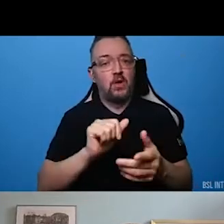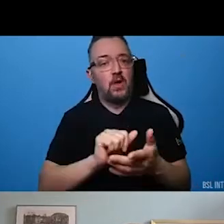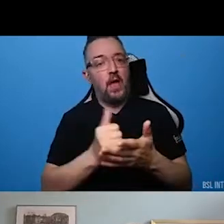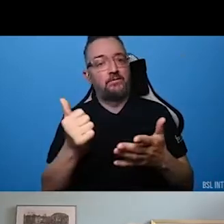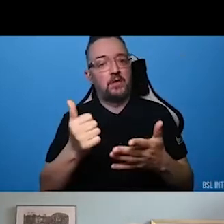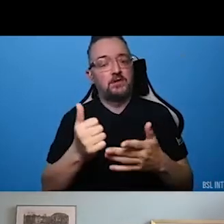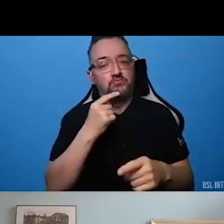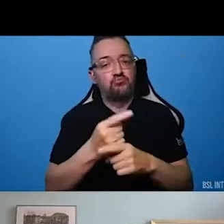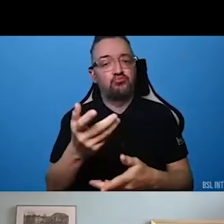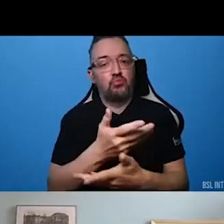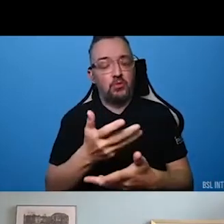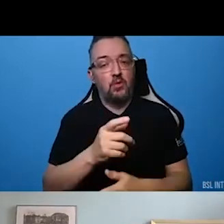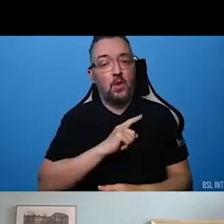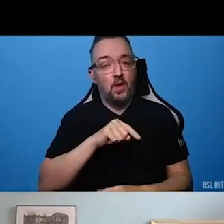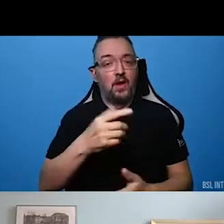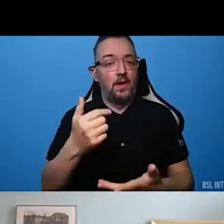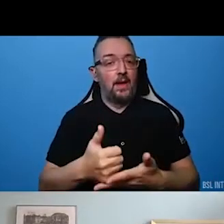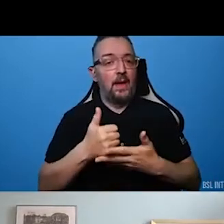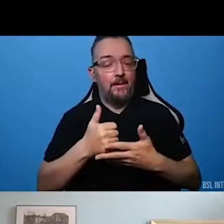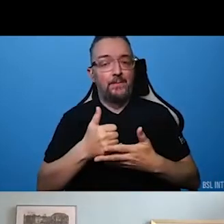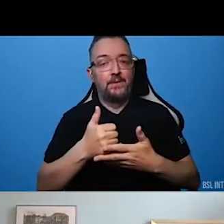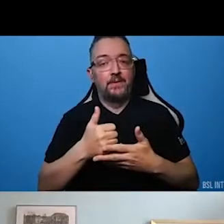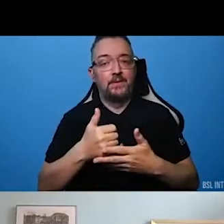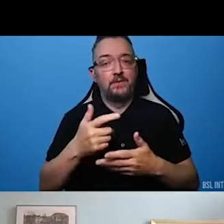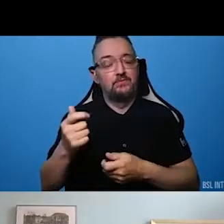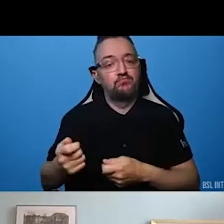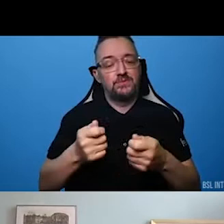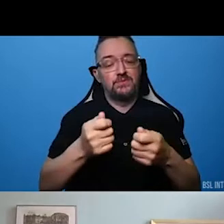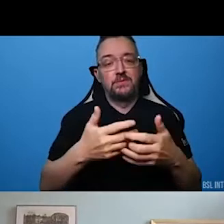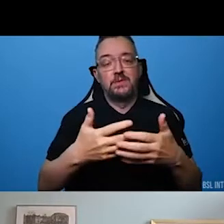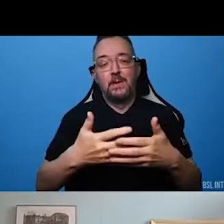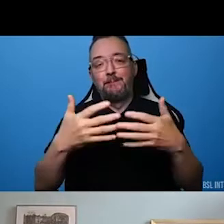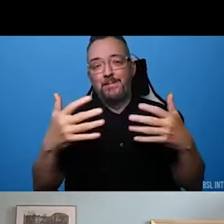because I think that it helps to bring out some of the main themes for this afternoon.